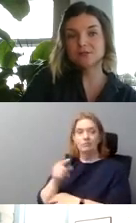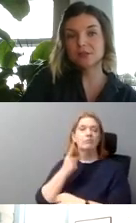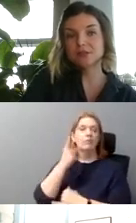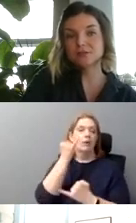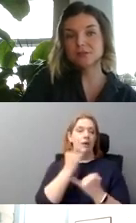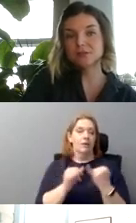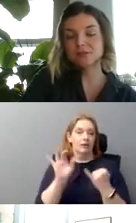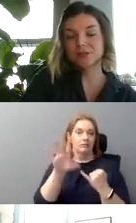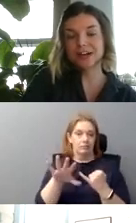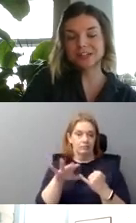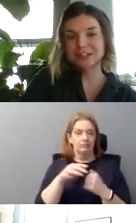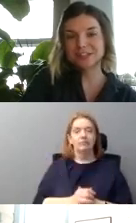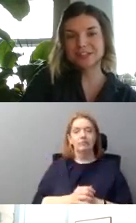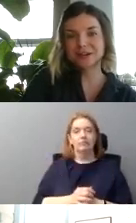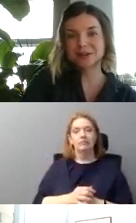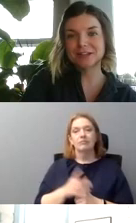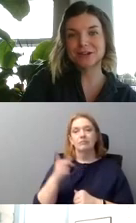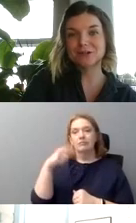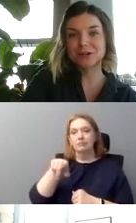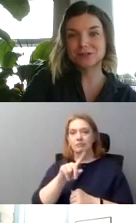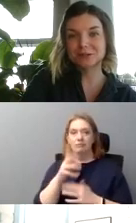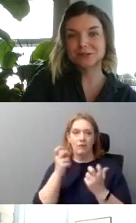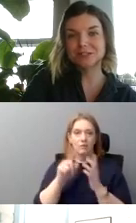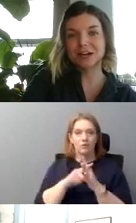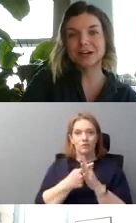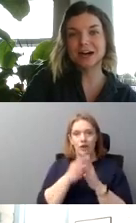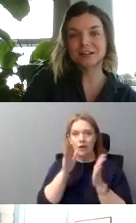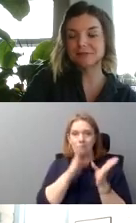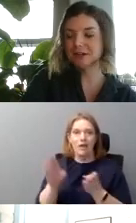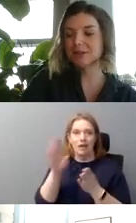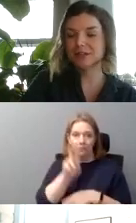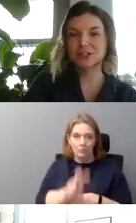So for those of you who are anxious to start planning your own road trips, I highly recommend